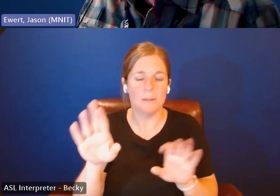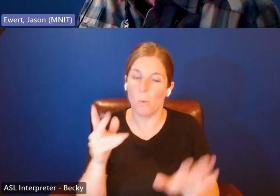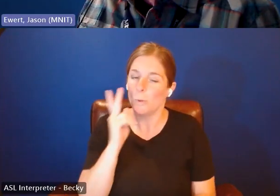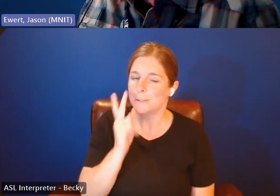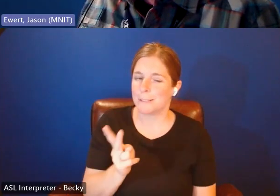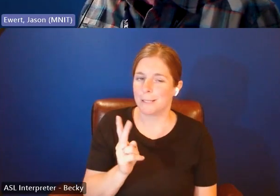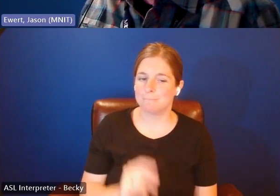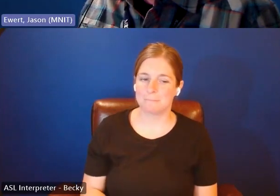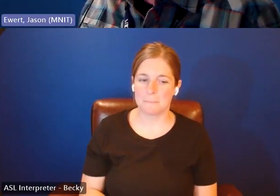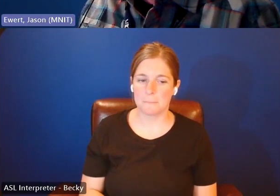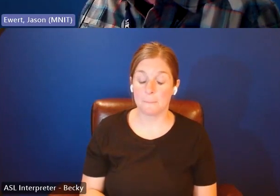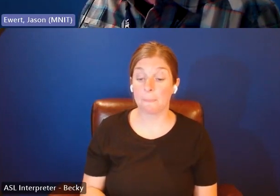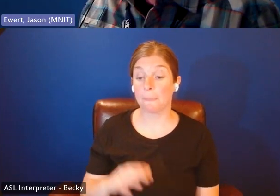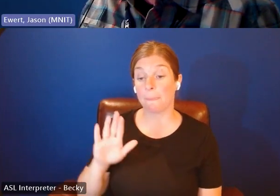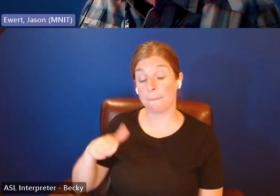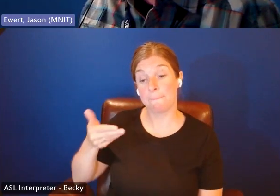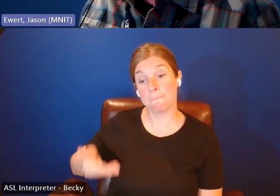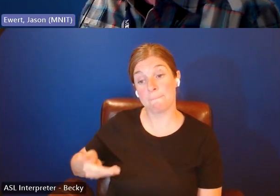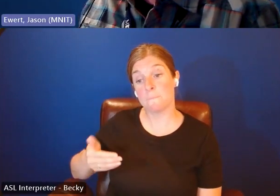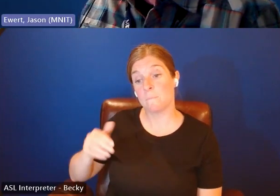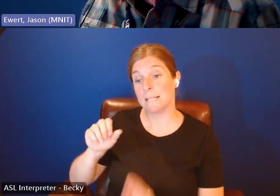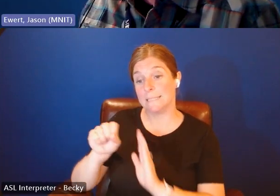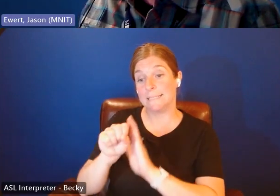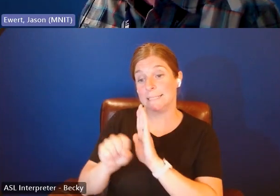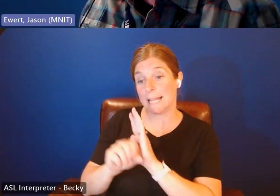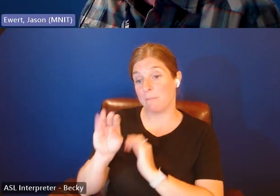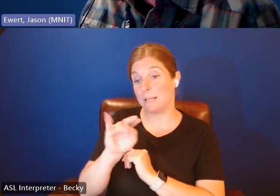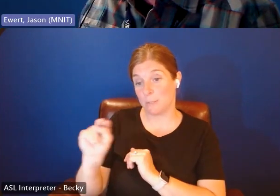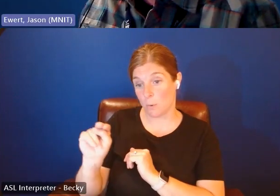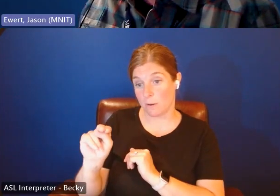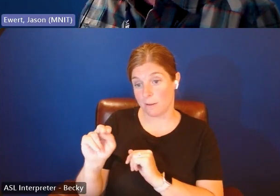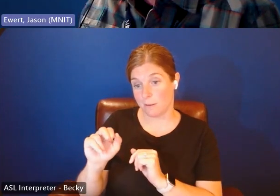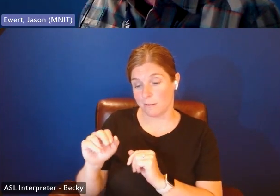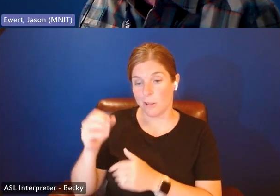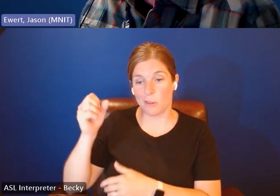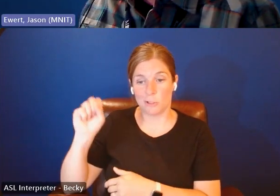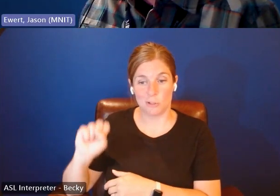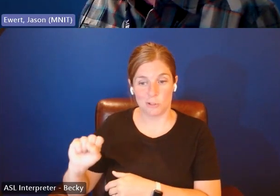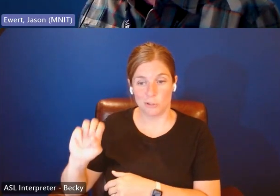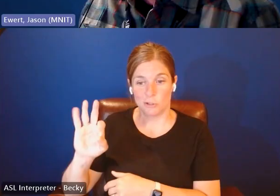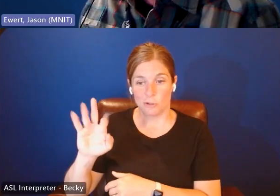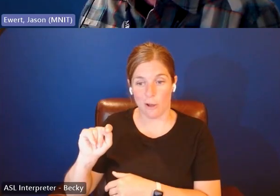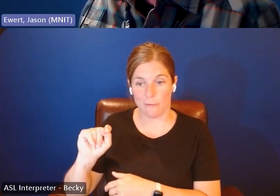At the state of Minnesota in the Software Center, if you're a state employee, you probably have access to NVDA.